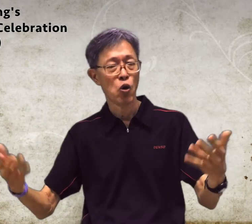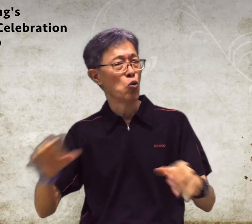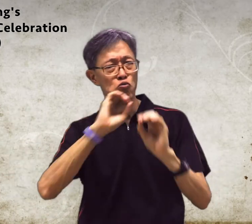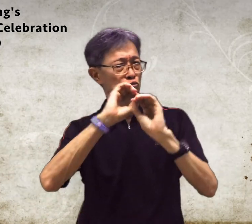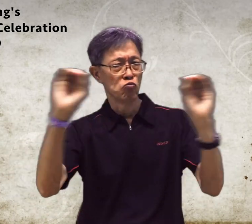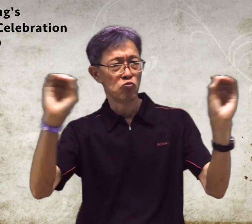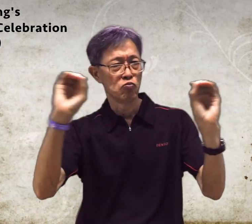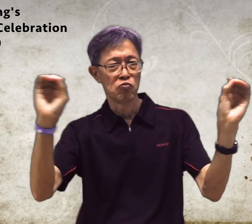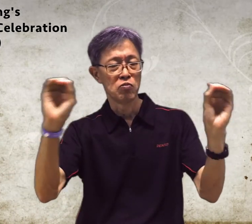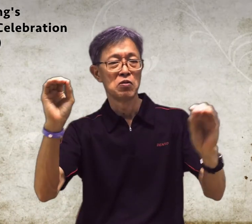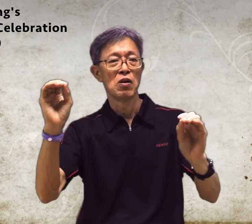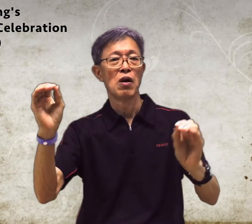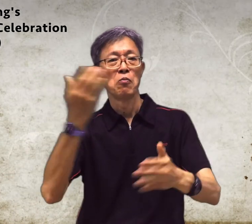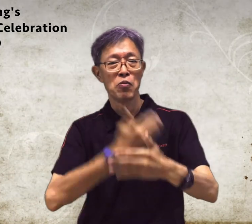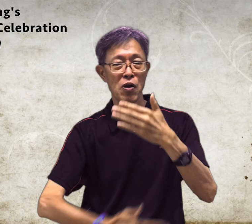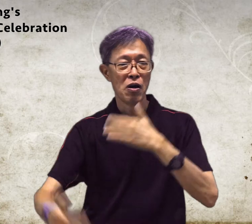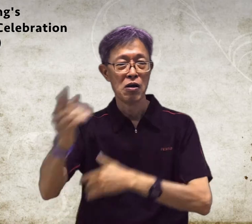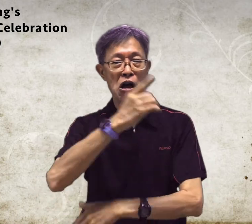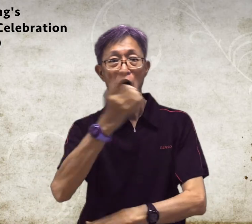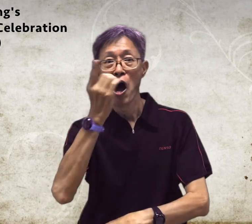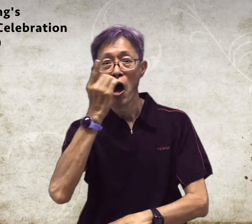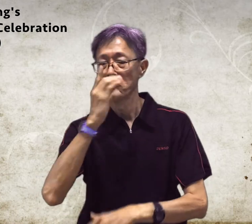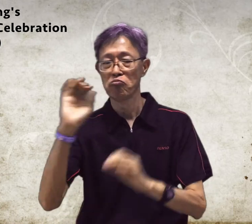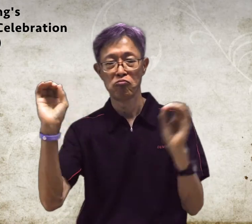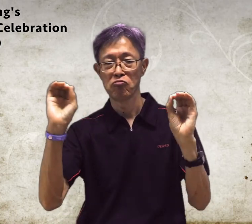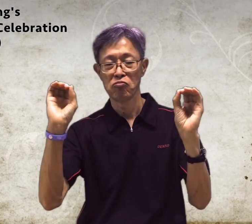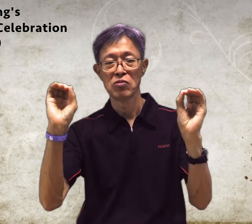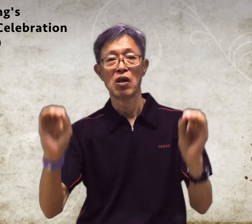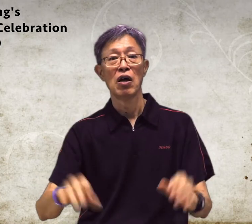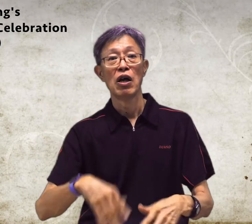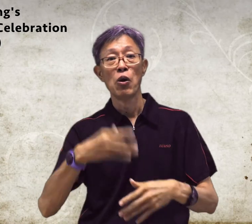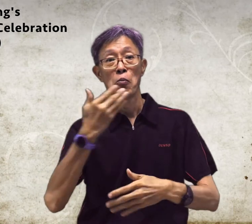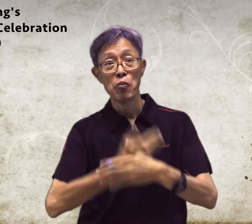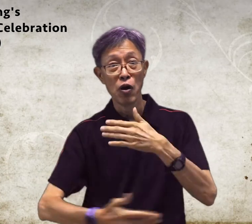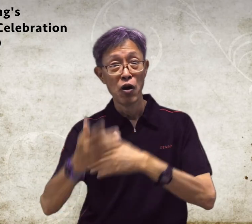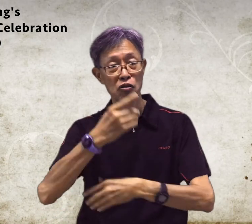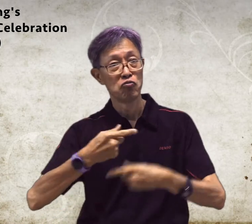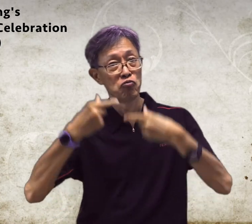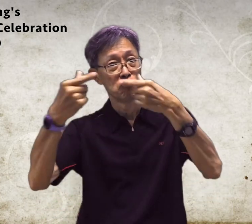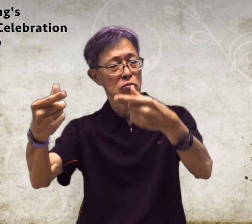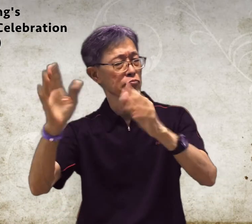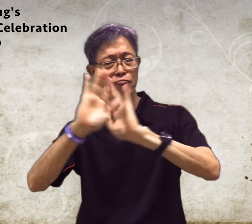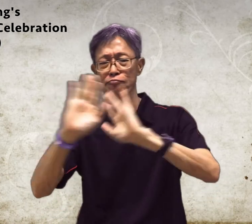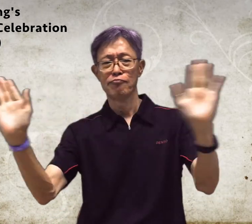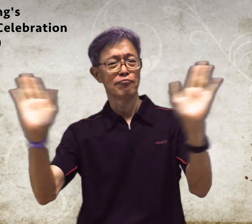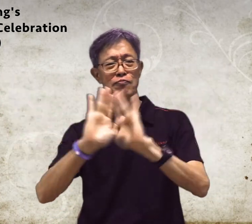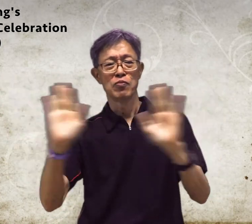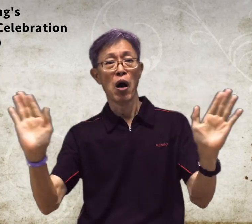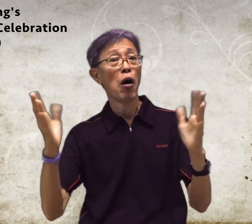NO DINNER will be provided. Gift-giving is NOT allowed, please.